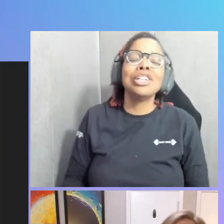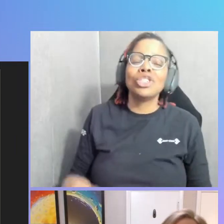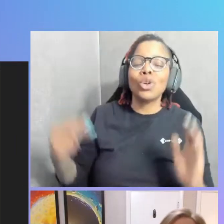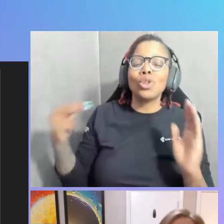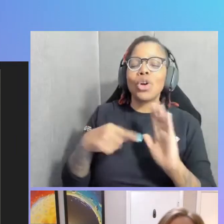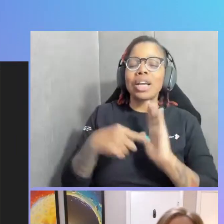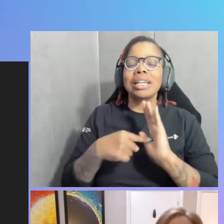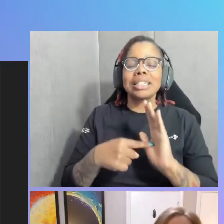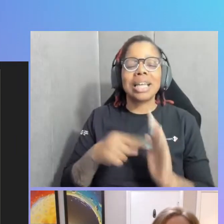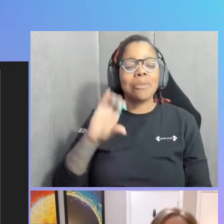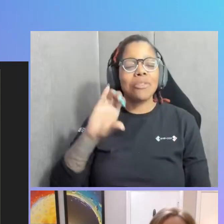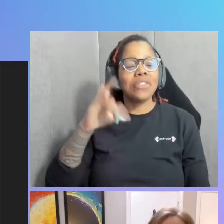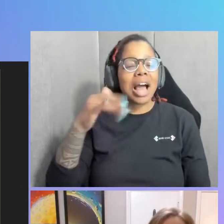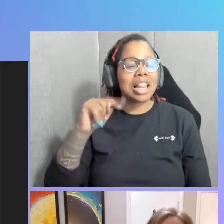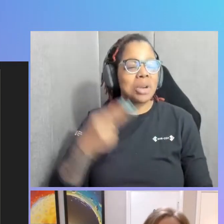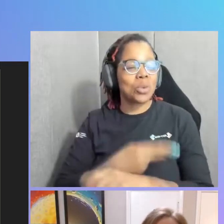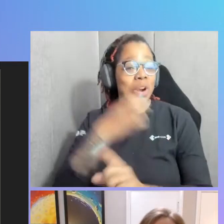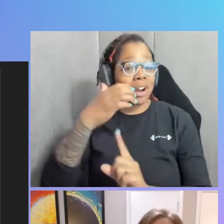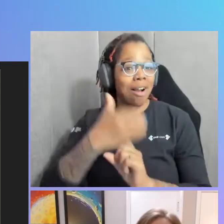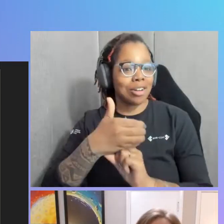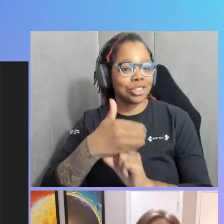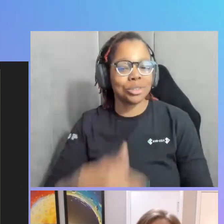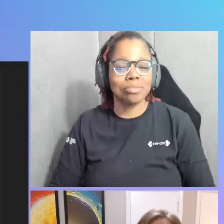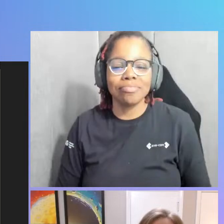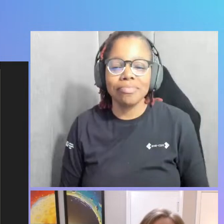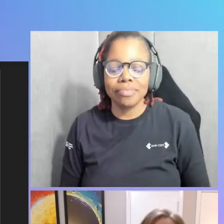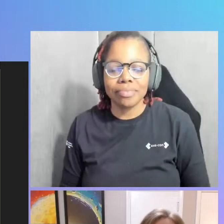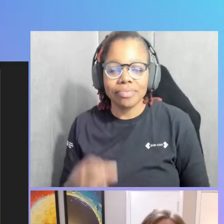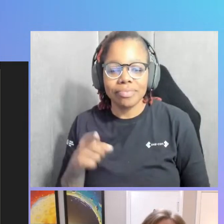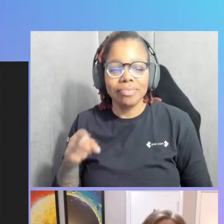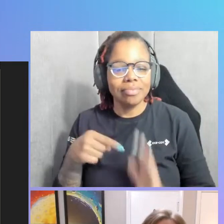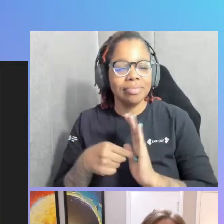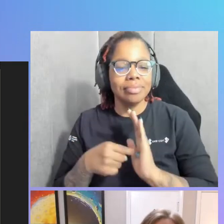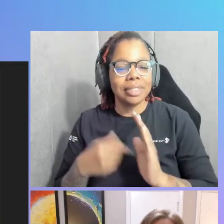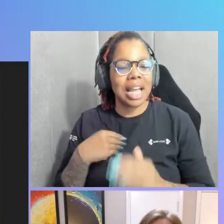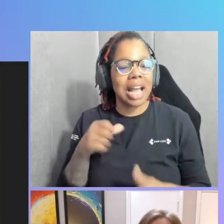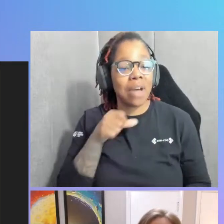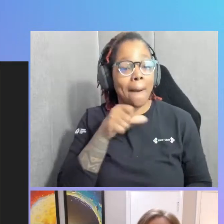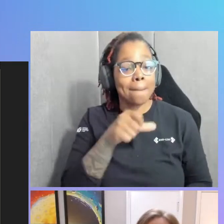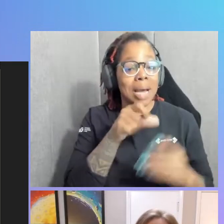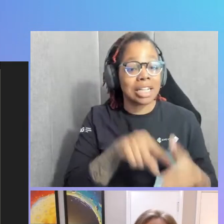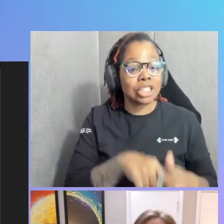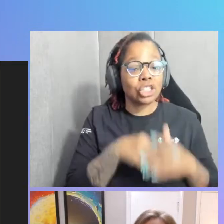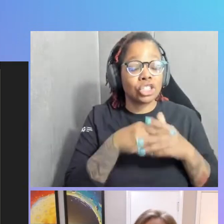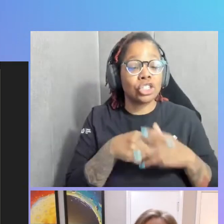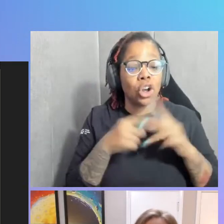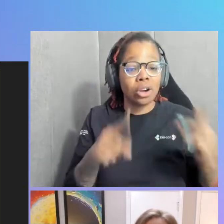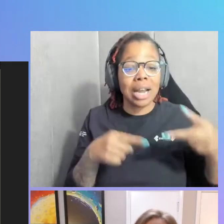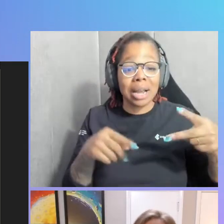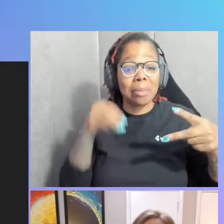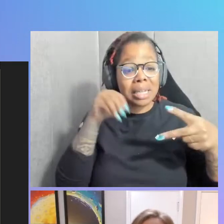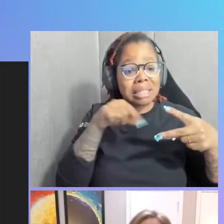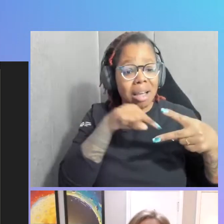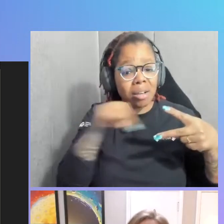costume. In this example, I have a button start tag, but inside